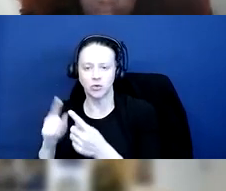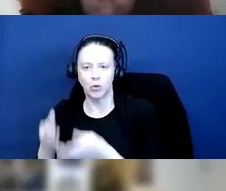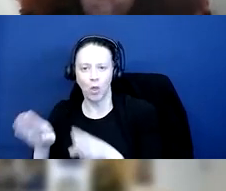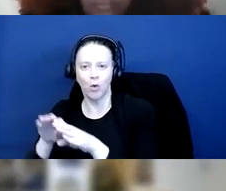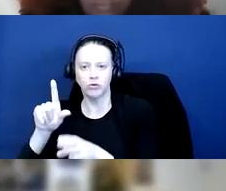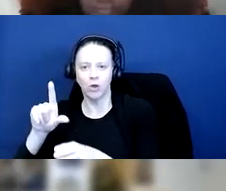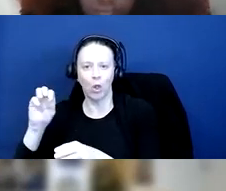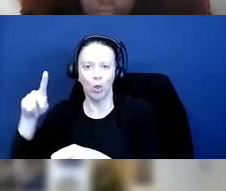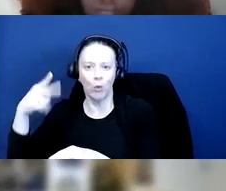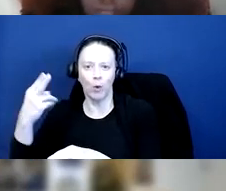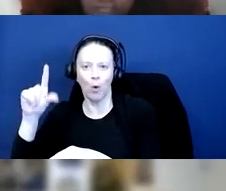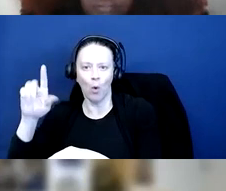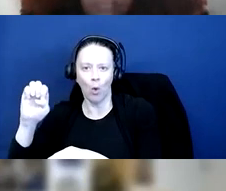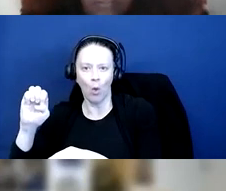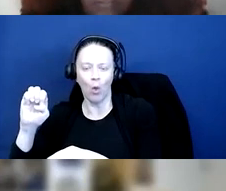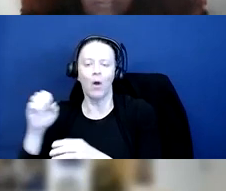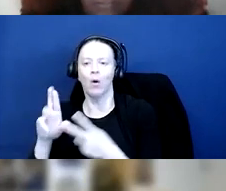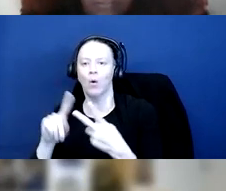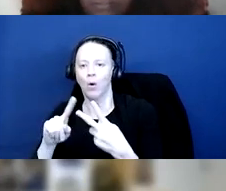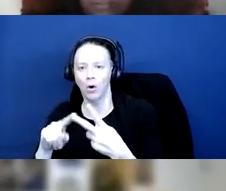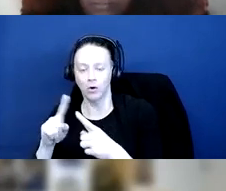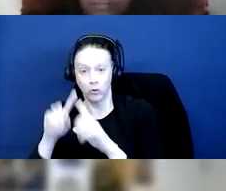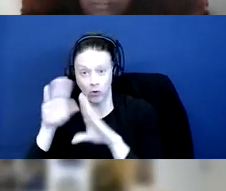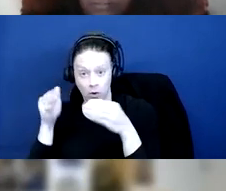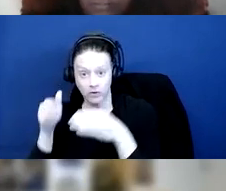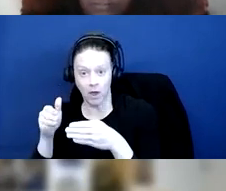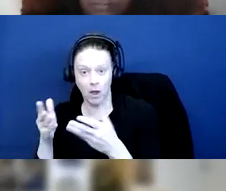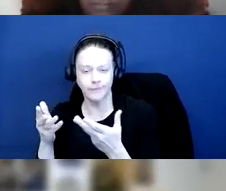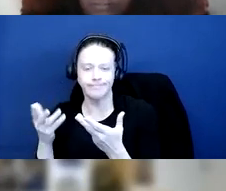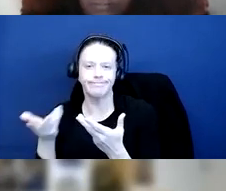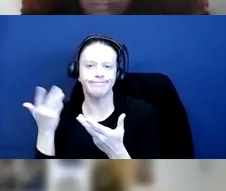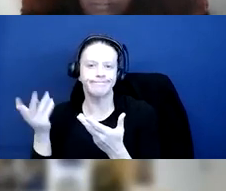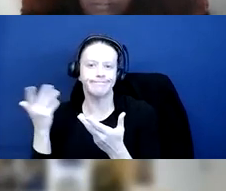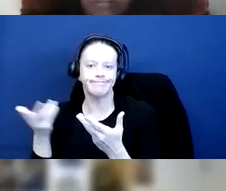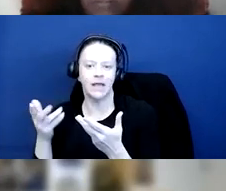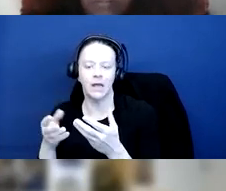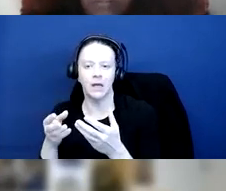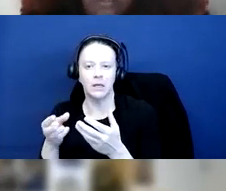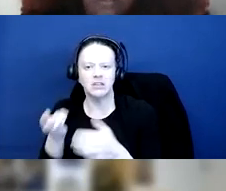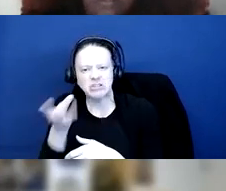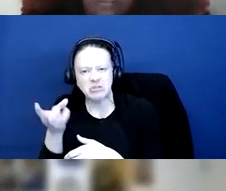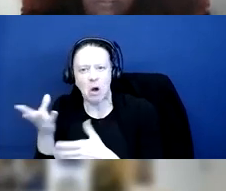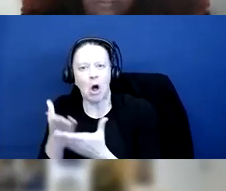or to focus on like smaller asks.